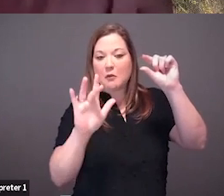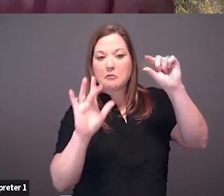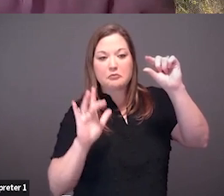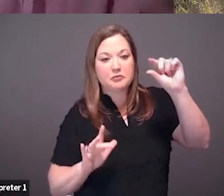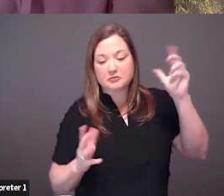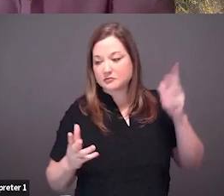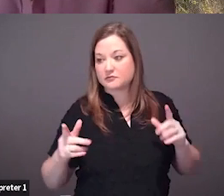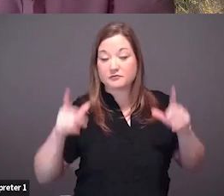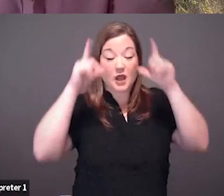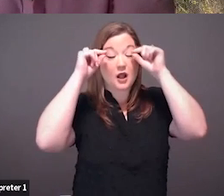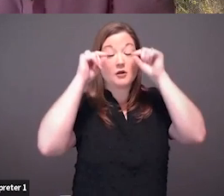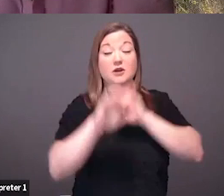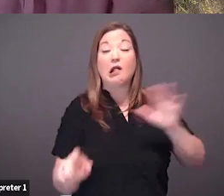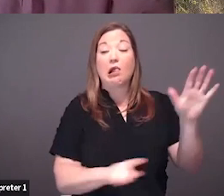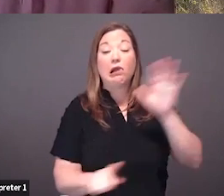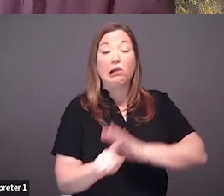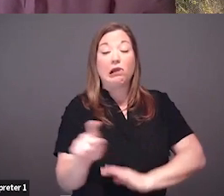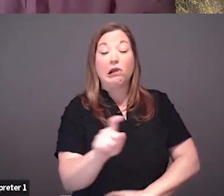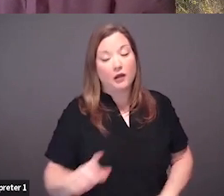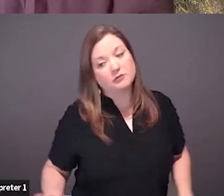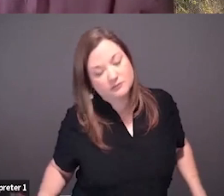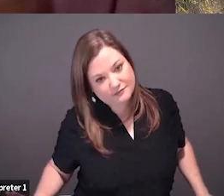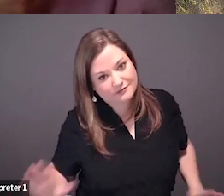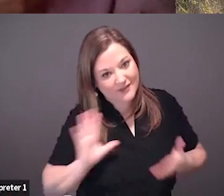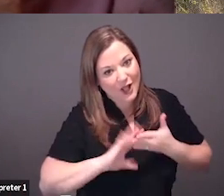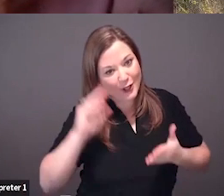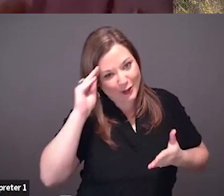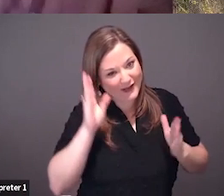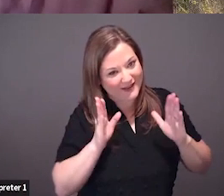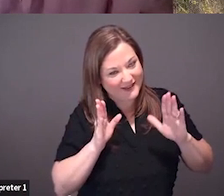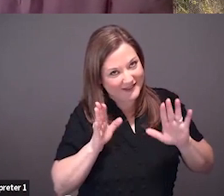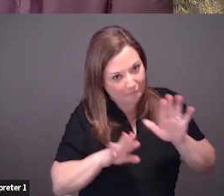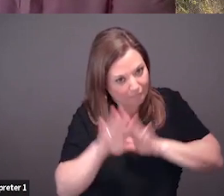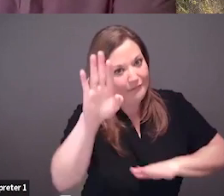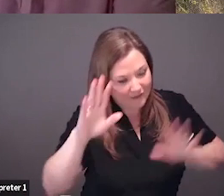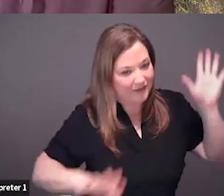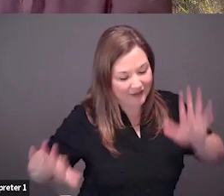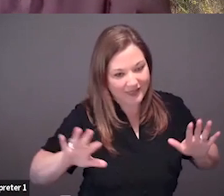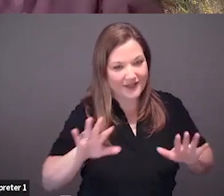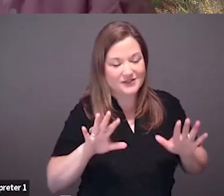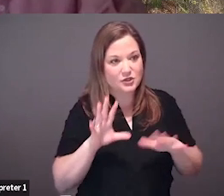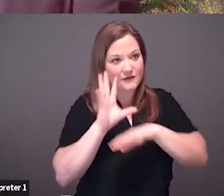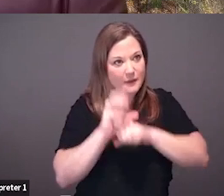Close your eyes and try to navigate that thing. Of course, there's a little bit of a learning curve. It was for me, anyway, to get familiar with VoiceOver and how it functioned.